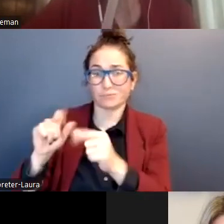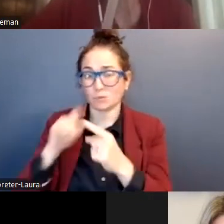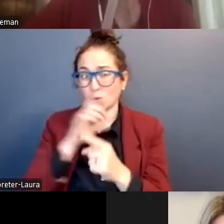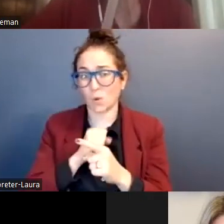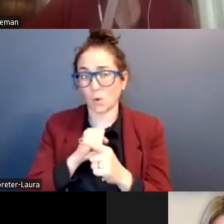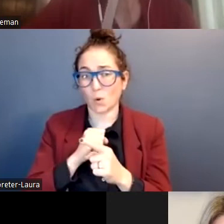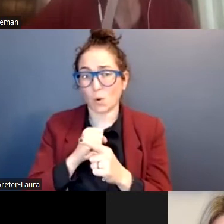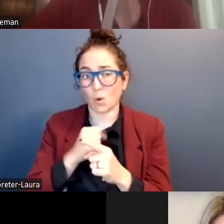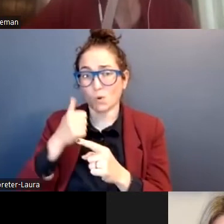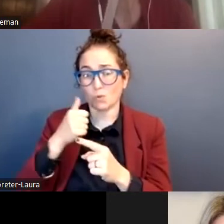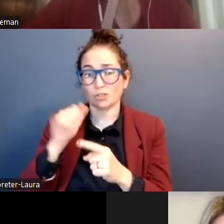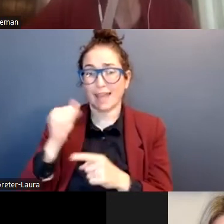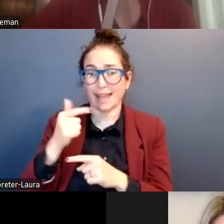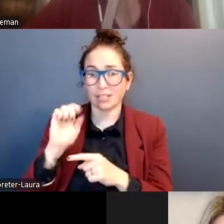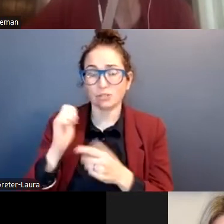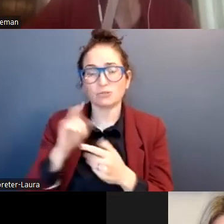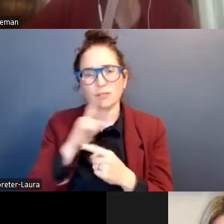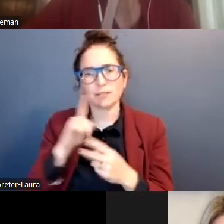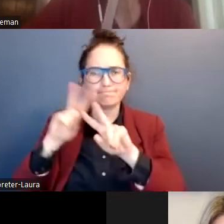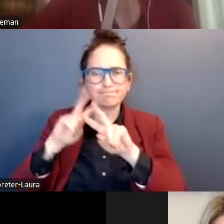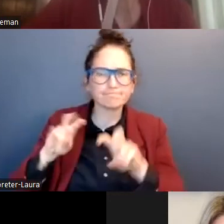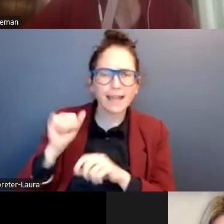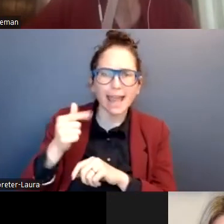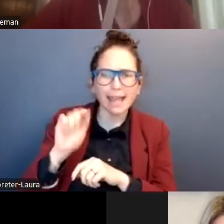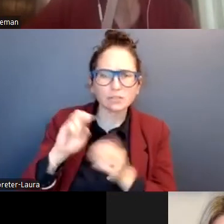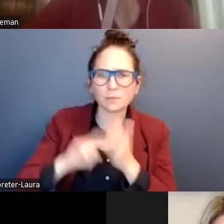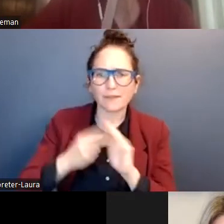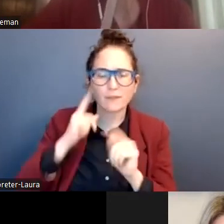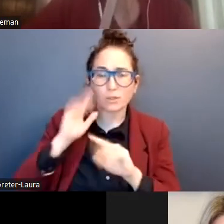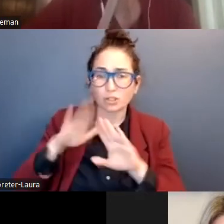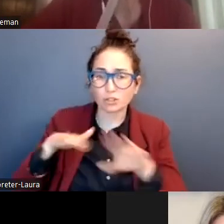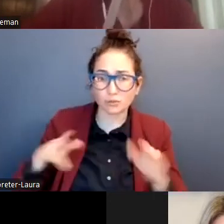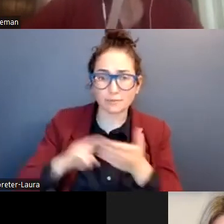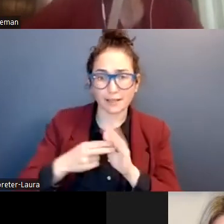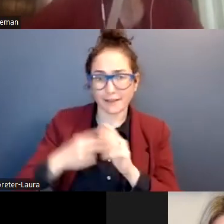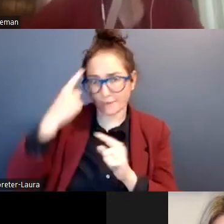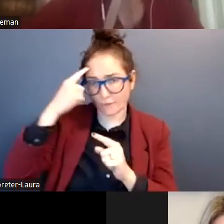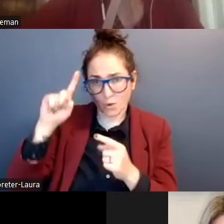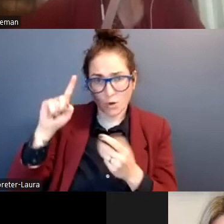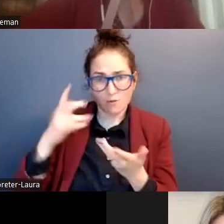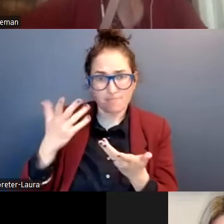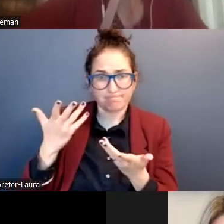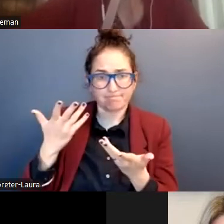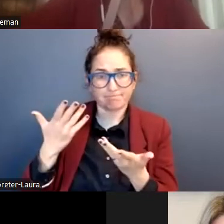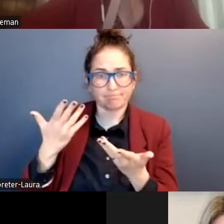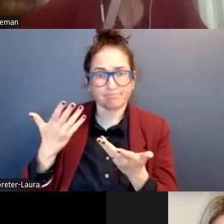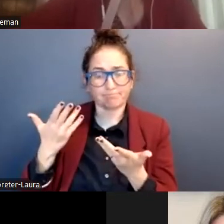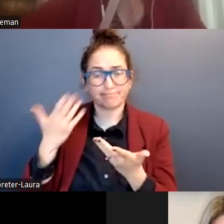So really looking at age, what does this mean for children? What does it mean for adolescents? These are all